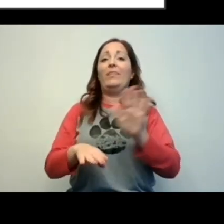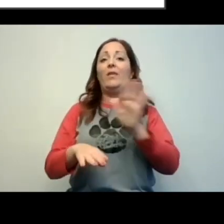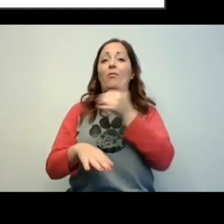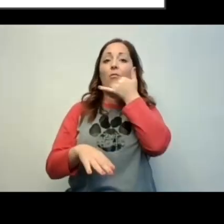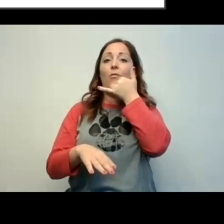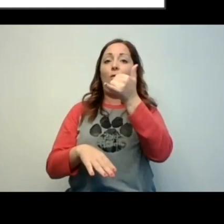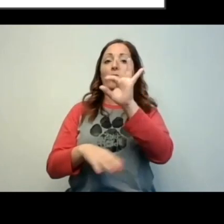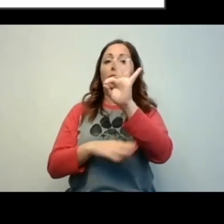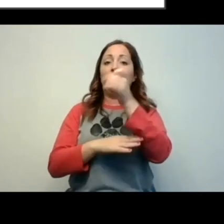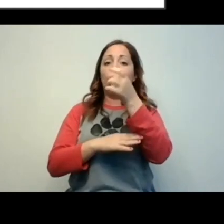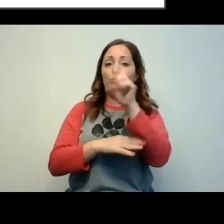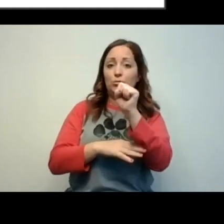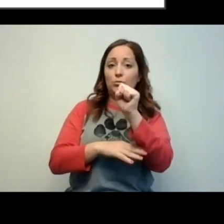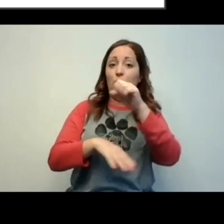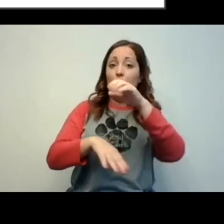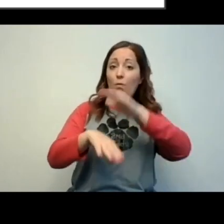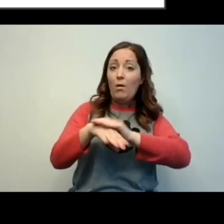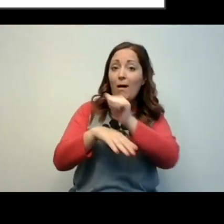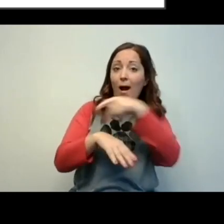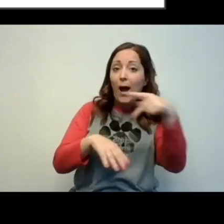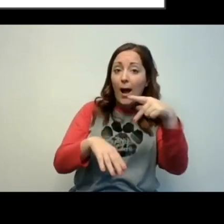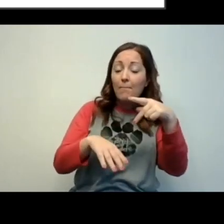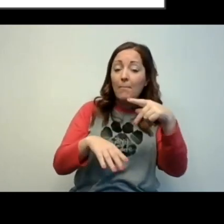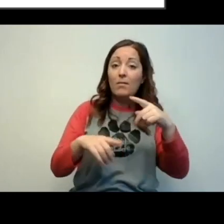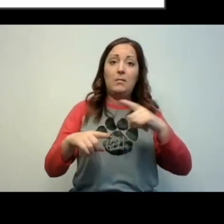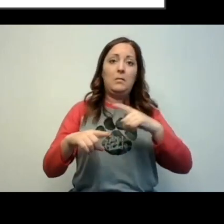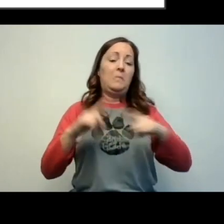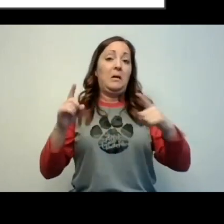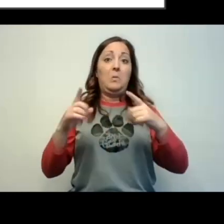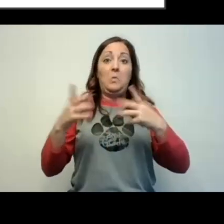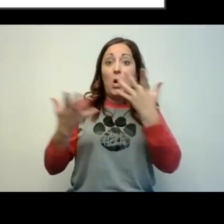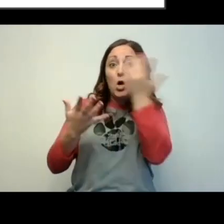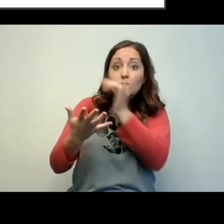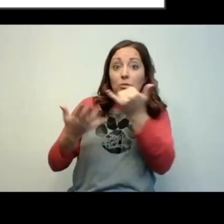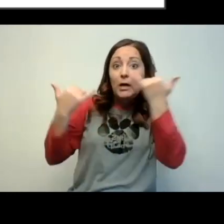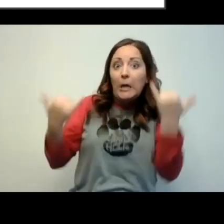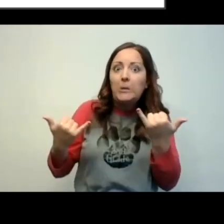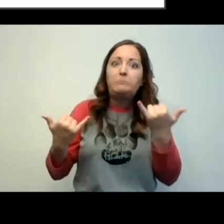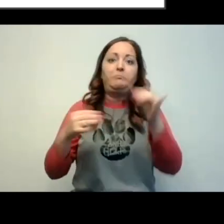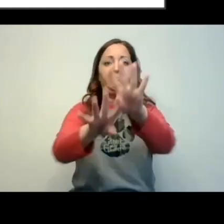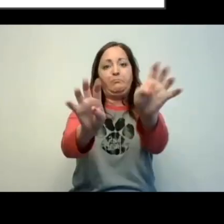working on adding that feature soon in the app,